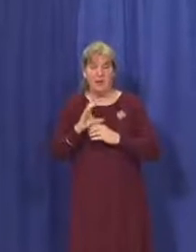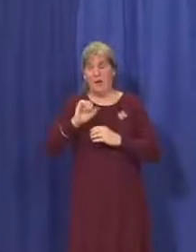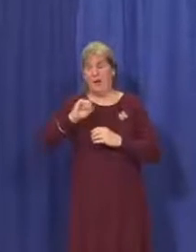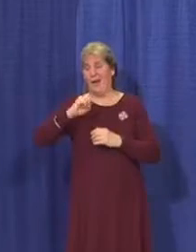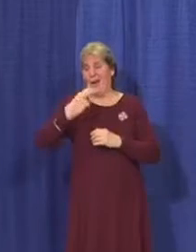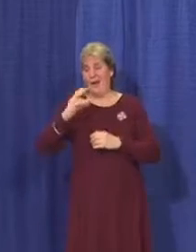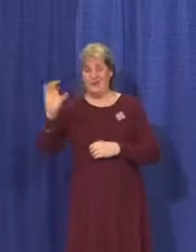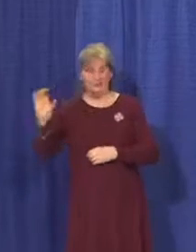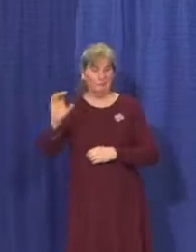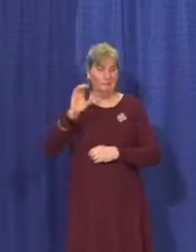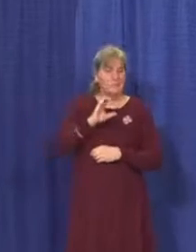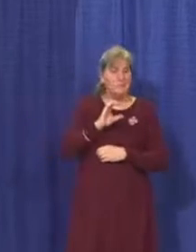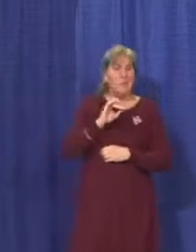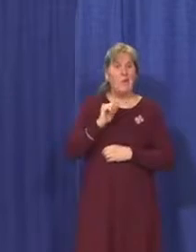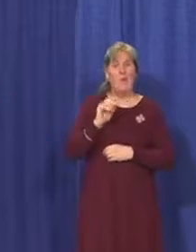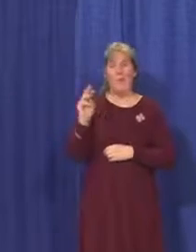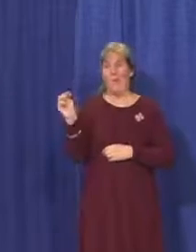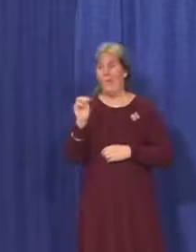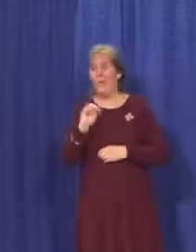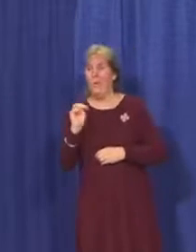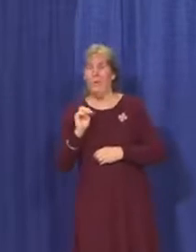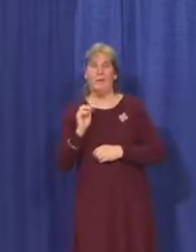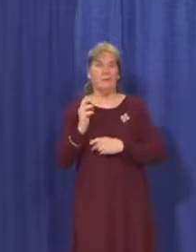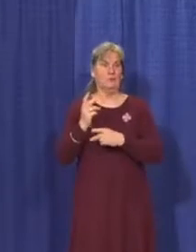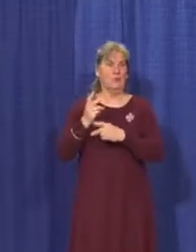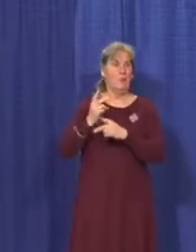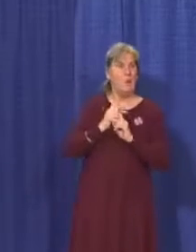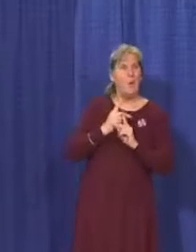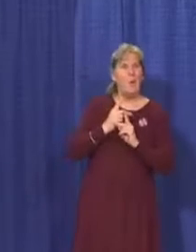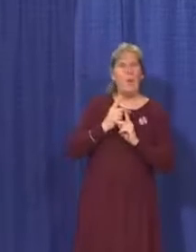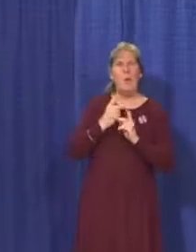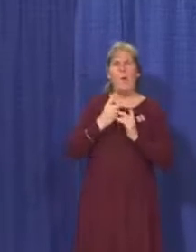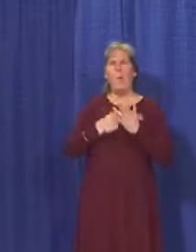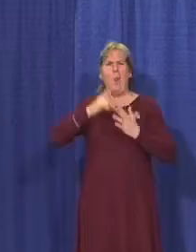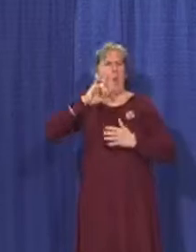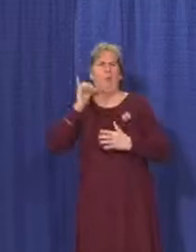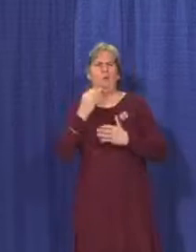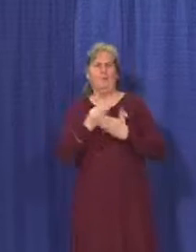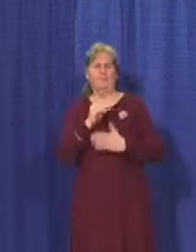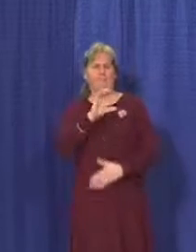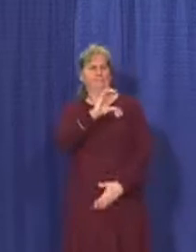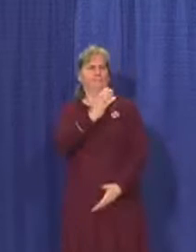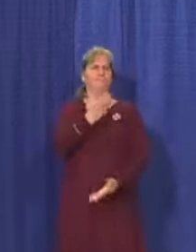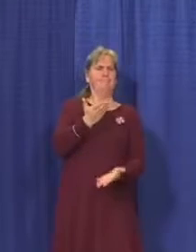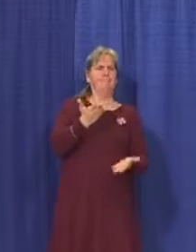it straight up free cash, free mortgages, another kind of loan, that kind of thing?